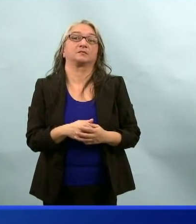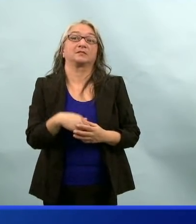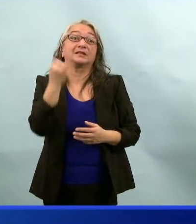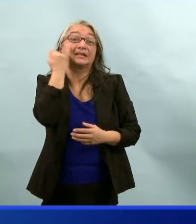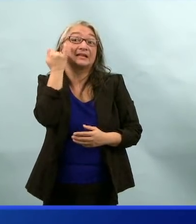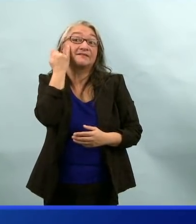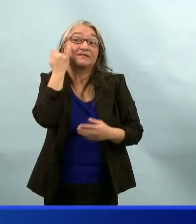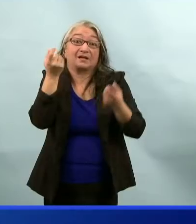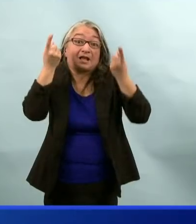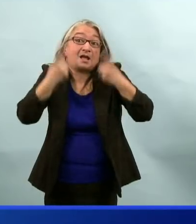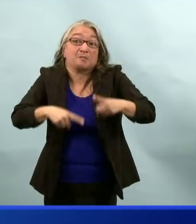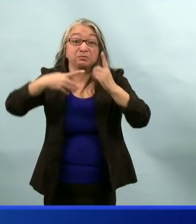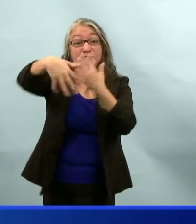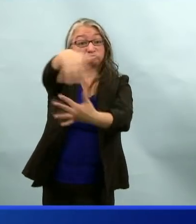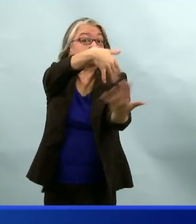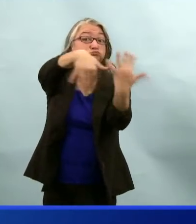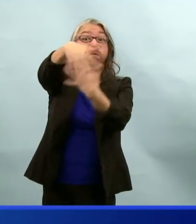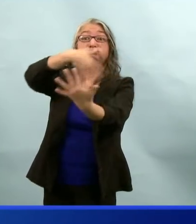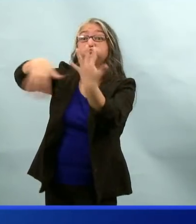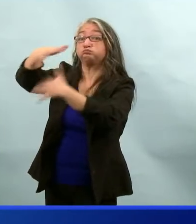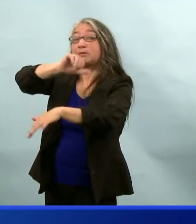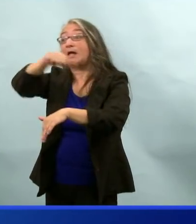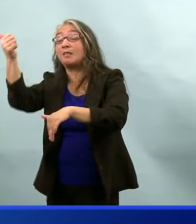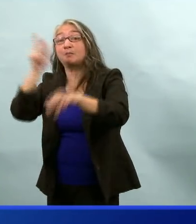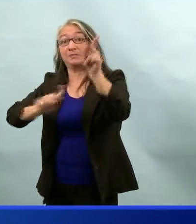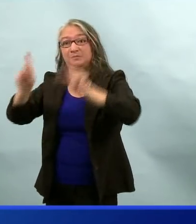you know make sure that you're following the orders and the recommendations from public health